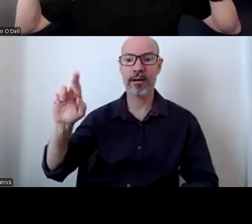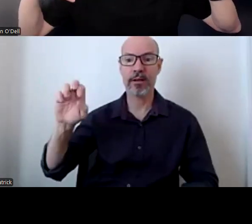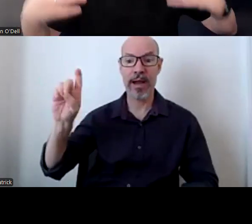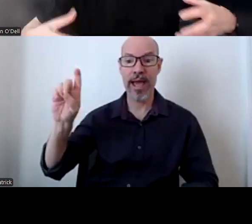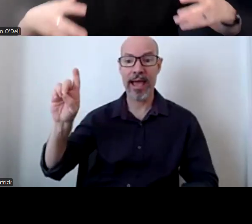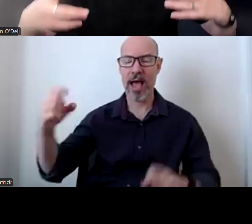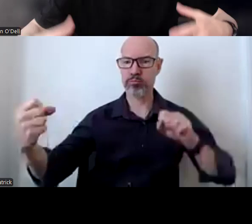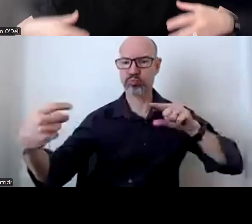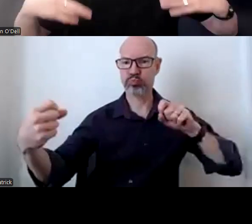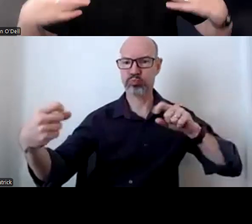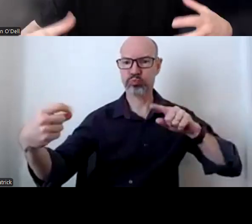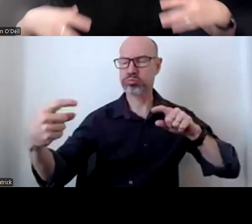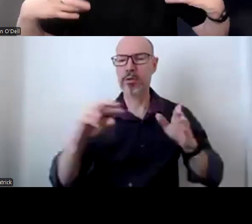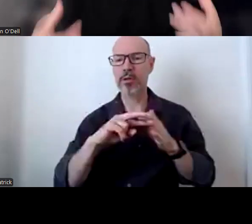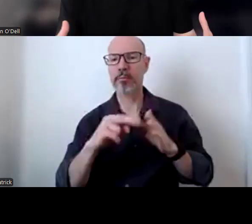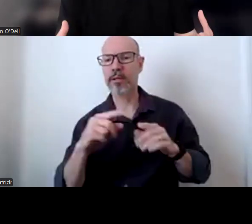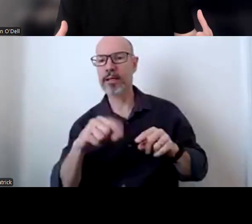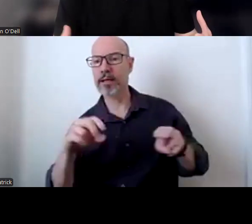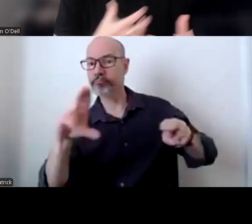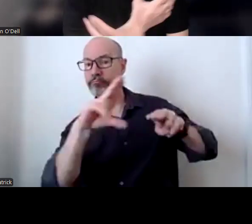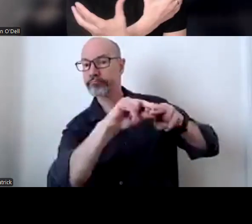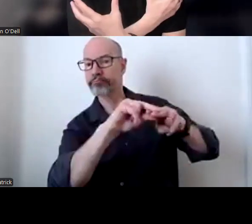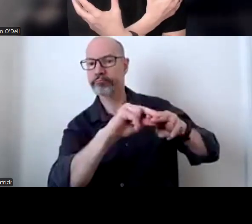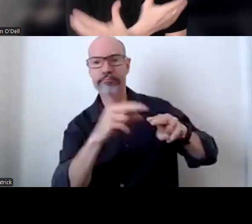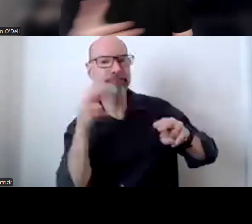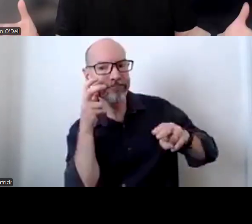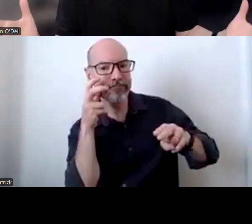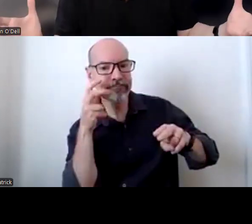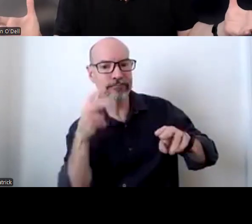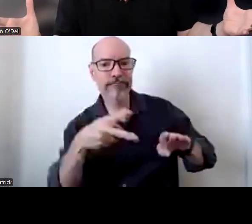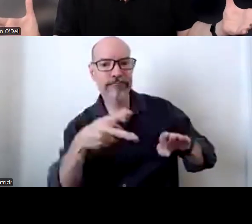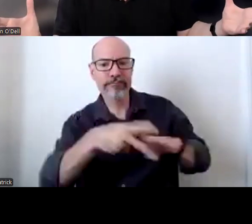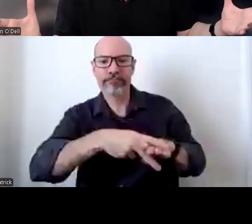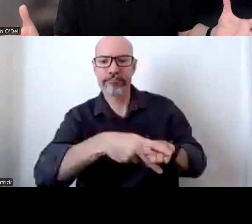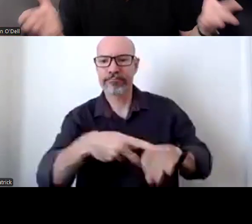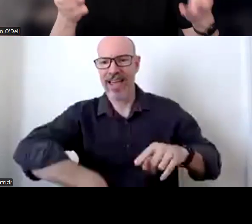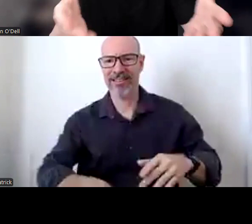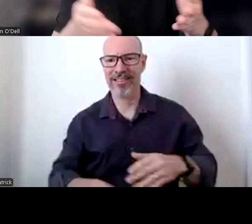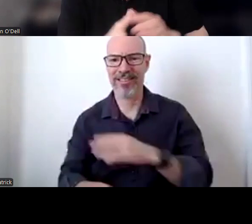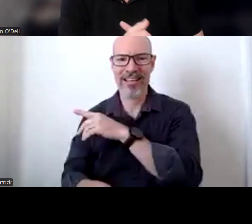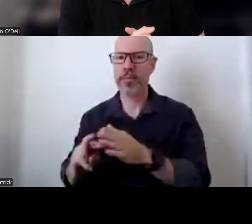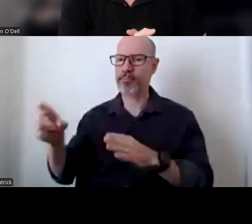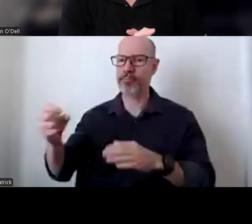So, it is contained in the So if you have a high security proceedings frequently that you want to eliminate any